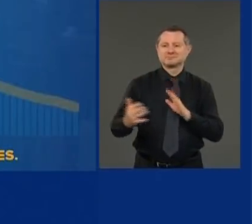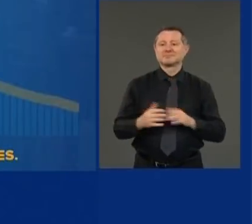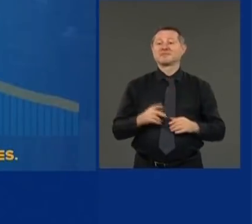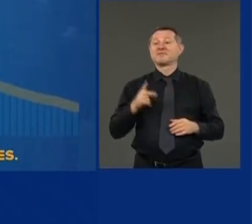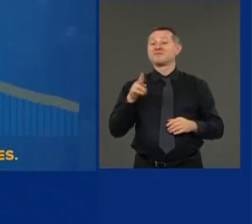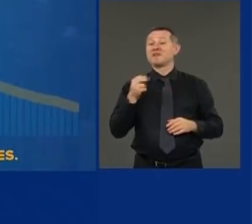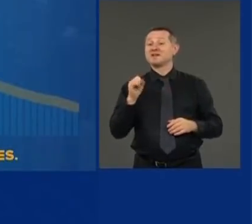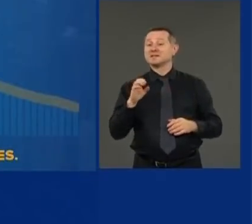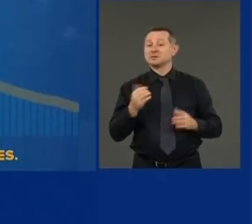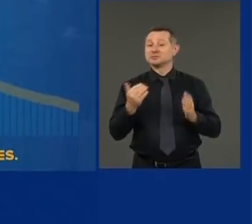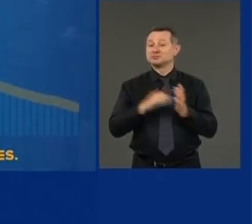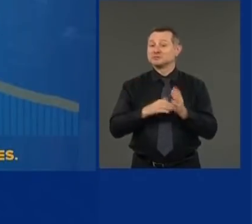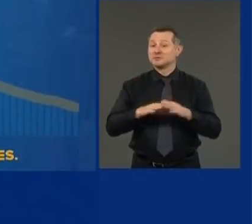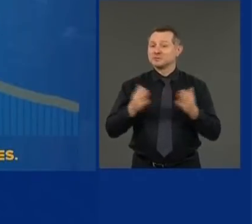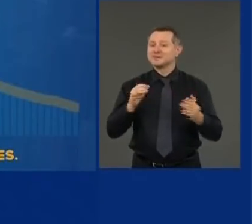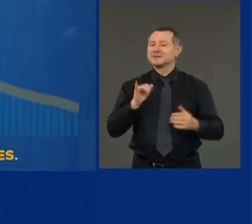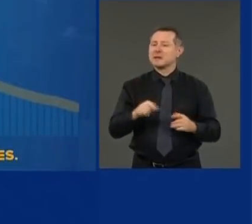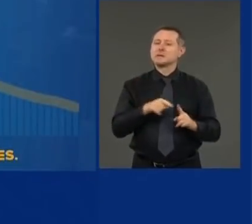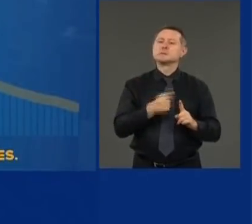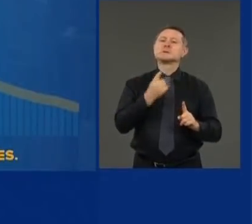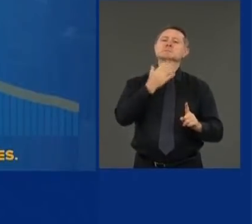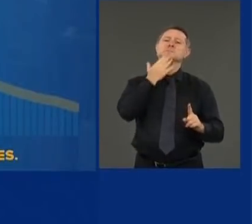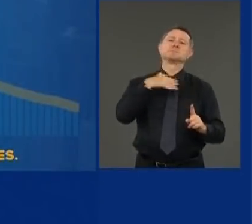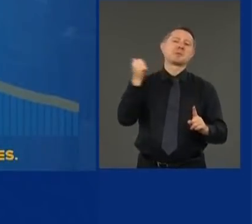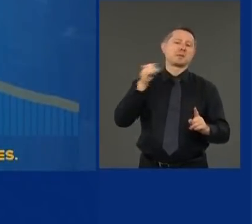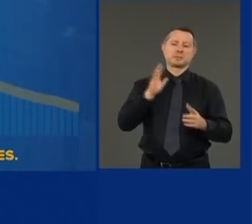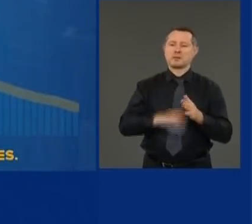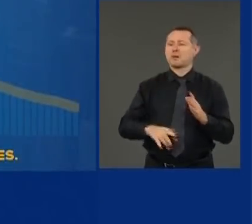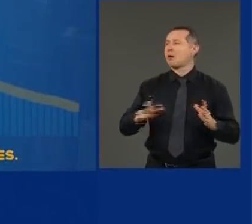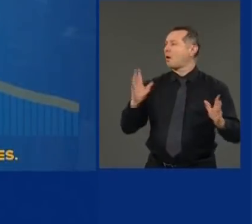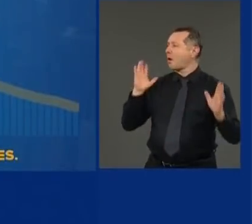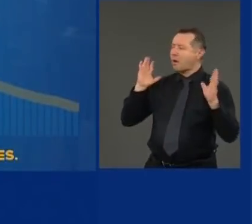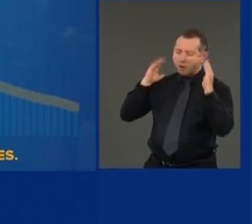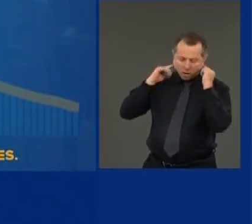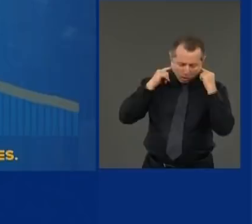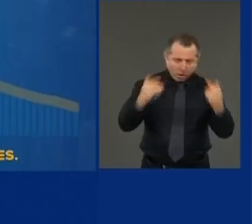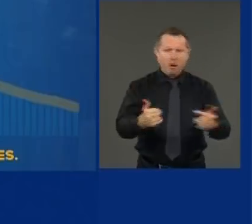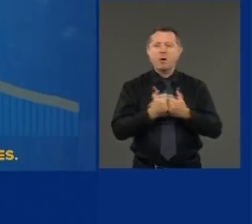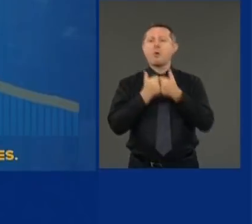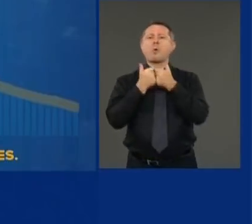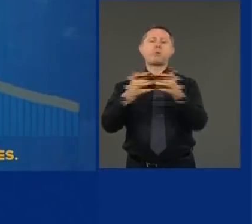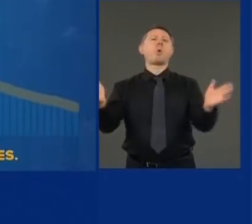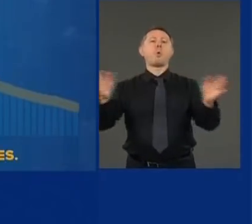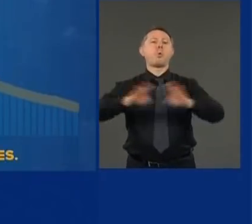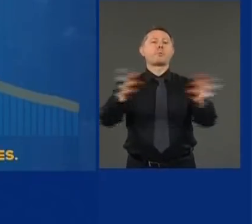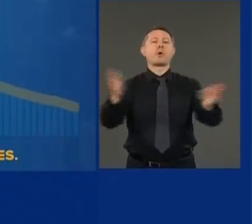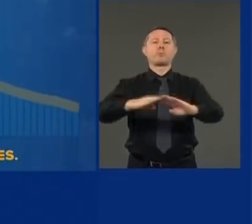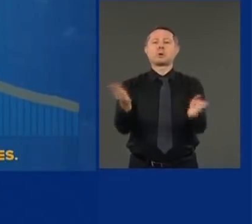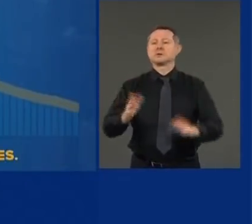YOU HAVE TO PHASE THE REOPENING AND YOU HAVE TO SOCIALLY DISTANCE, BUT, BY THE WAY,